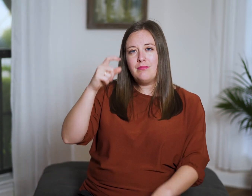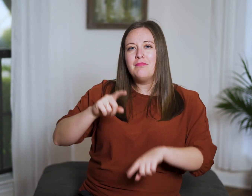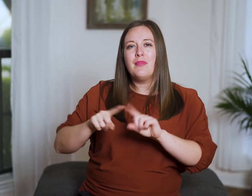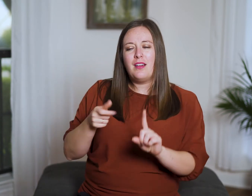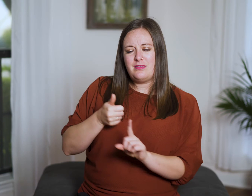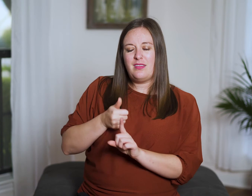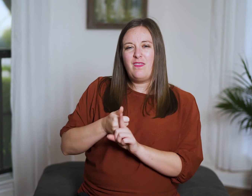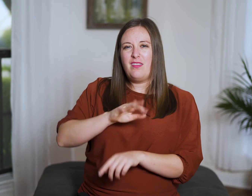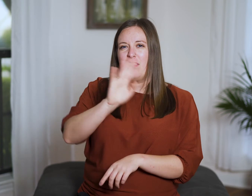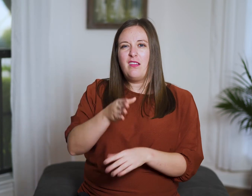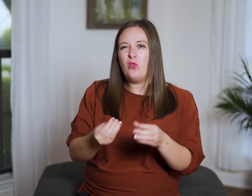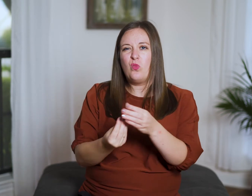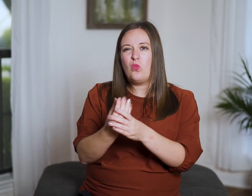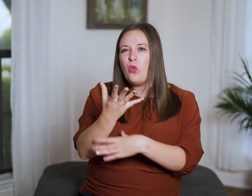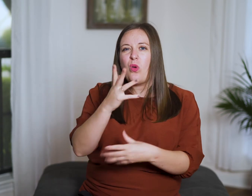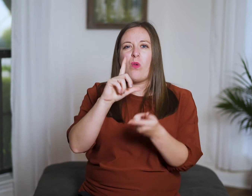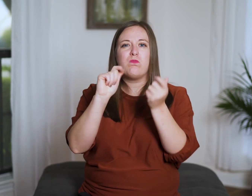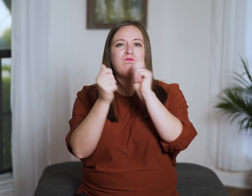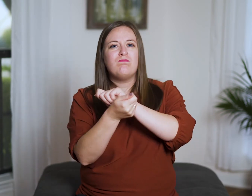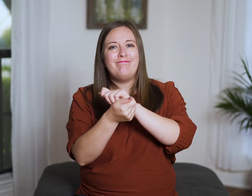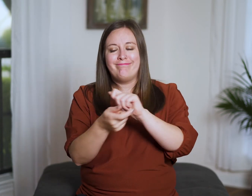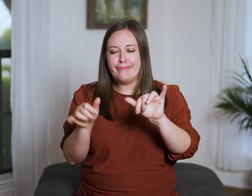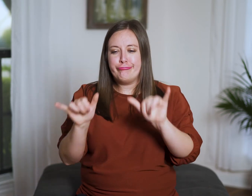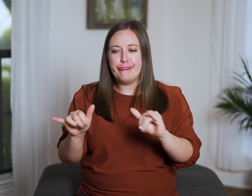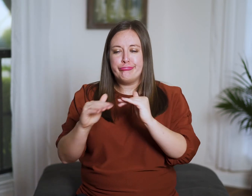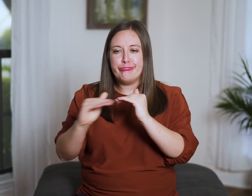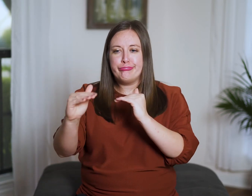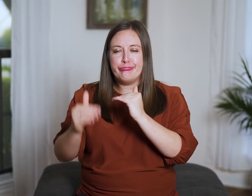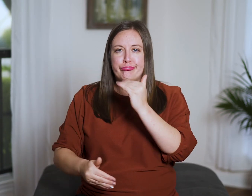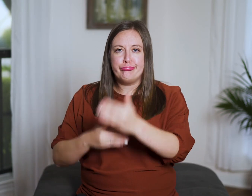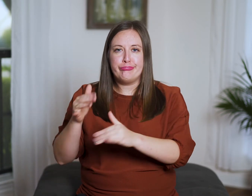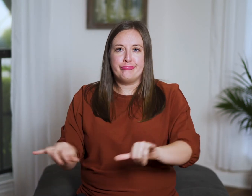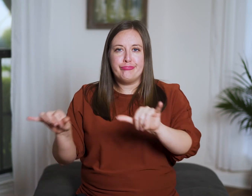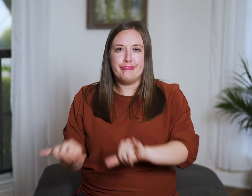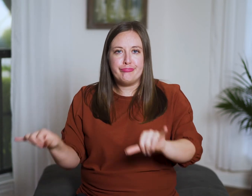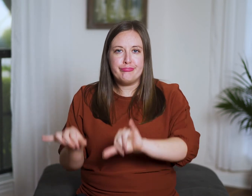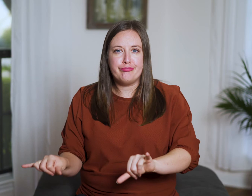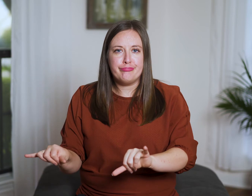but they never grow or change accordingly.